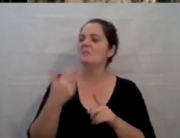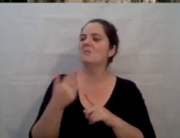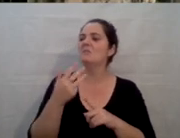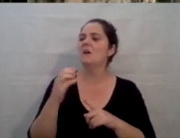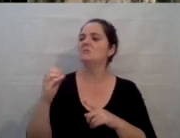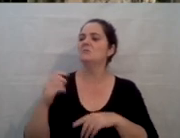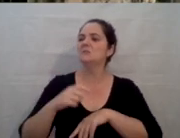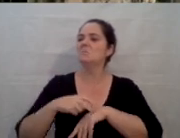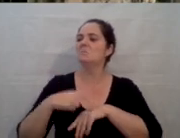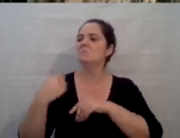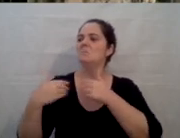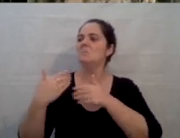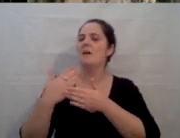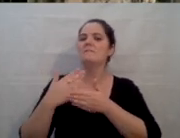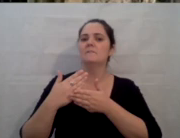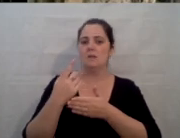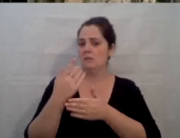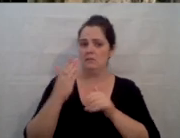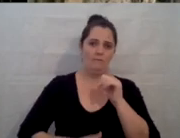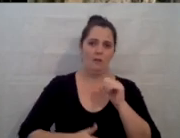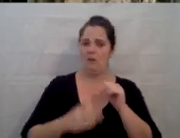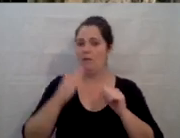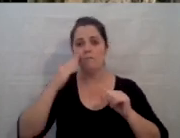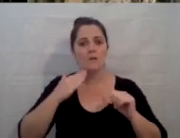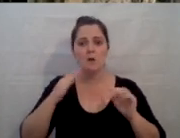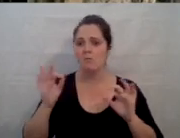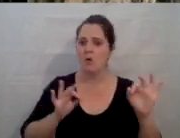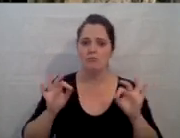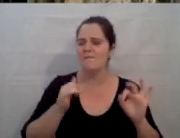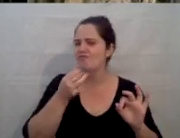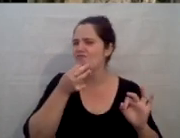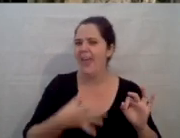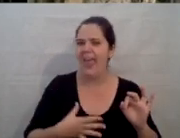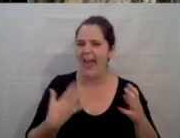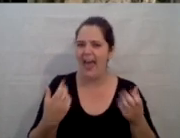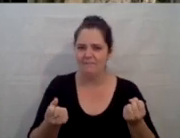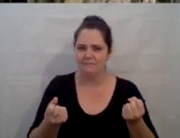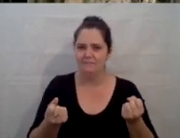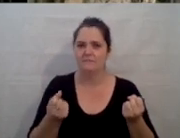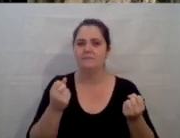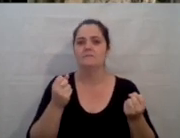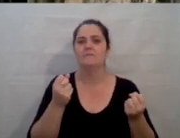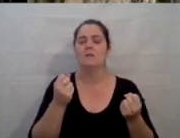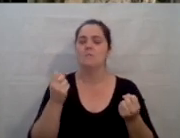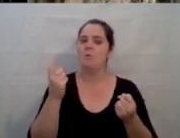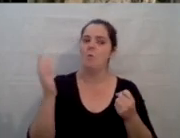any female models in the academies, they were all male models. That has shifted entirely over the past 150 years where you see almost